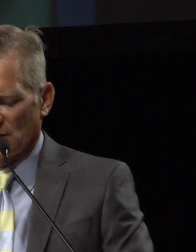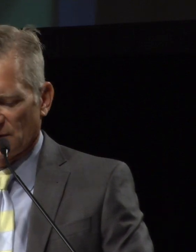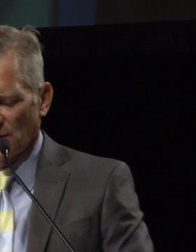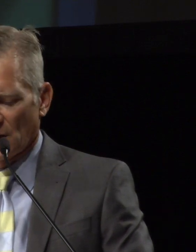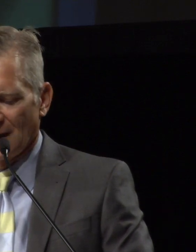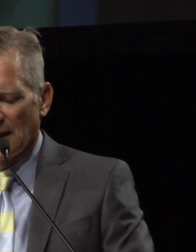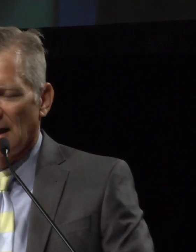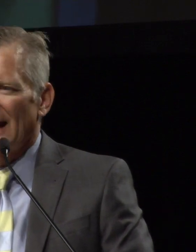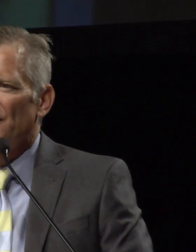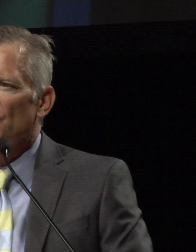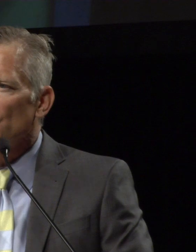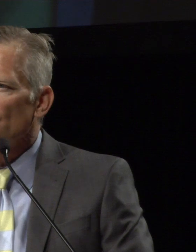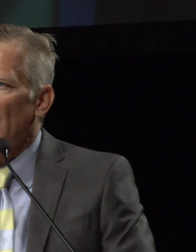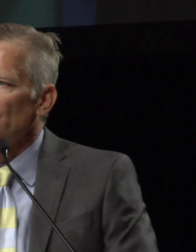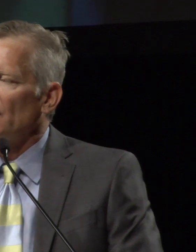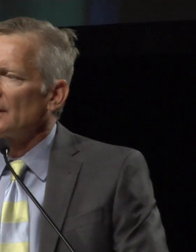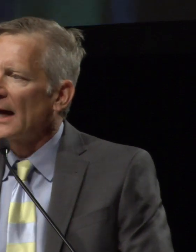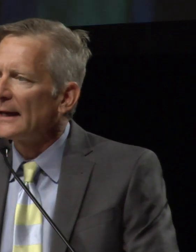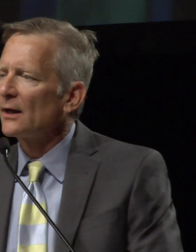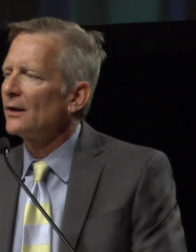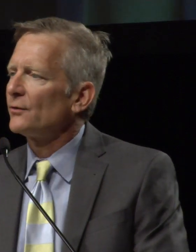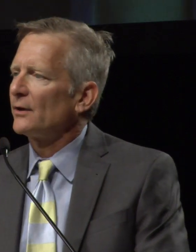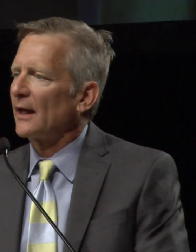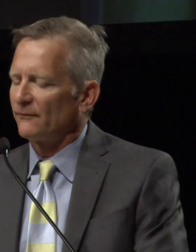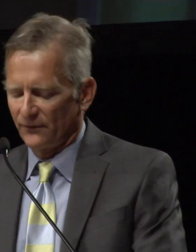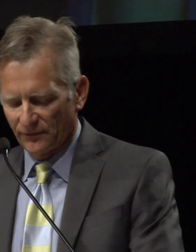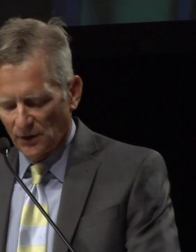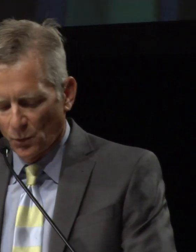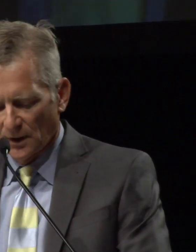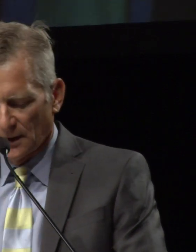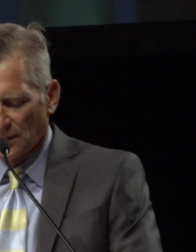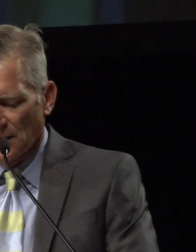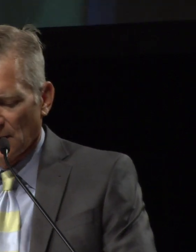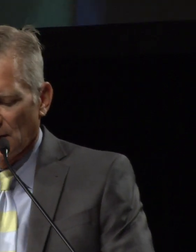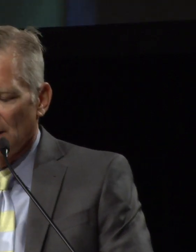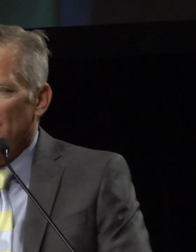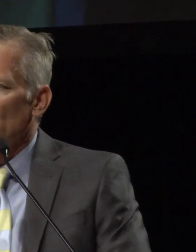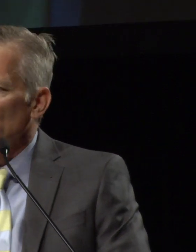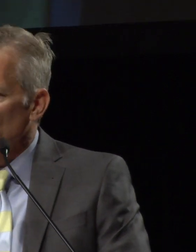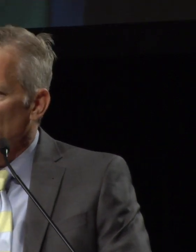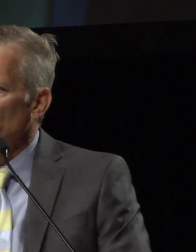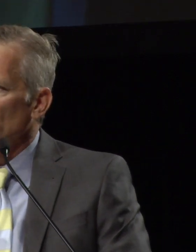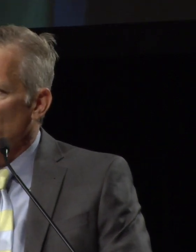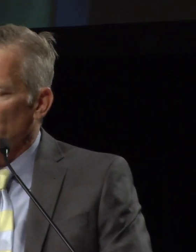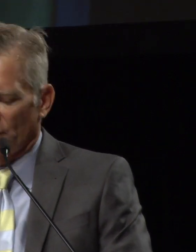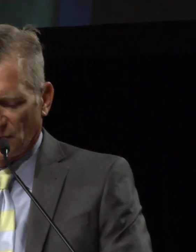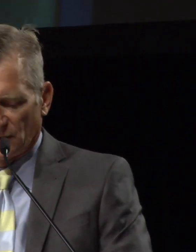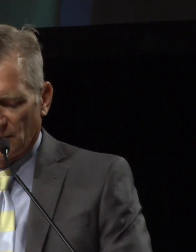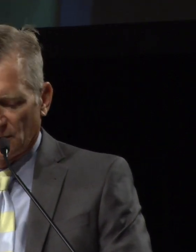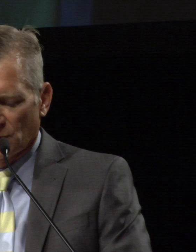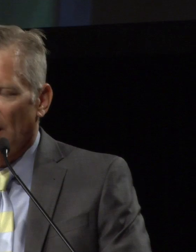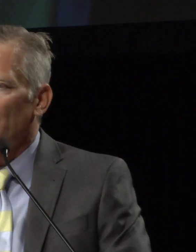FOR THIS FALL. AND 2,951 SEMESTER COURSES